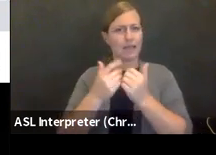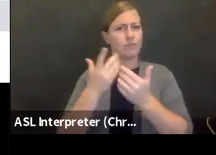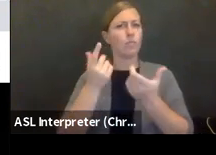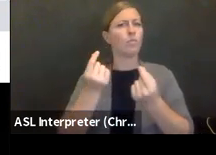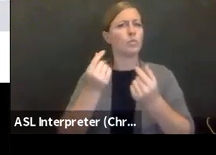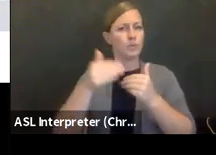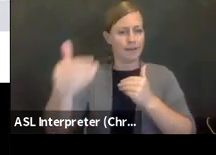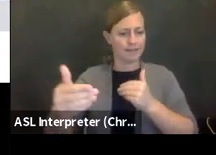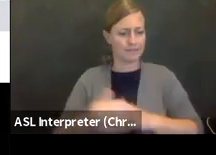ESD 112-- Kristina Wambold: I believe it's been placed in the chat.